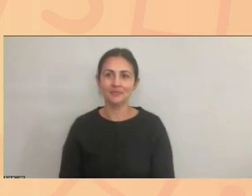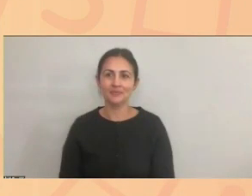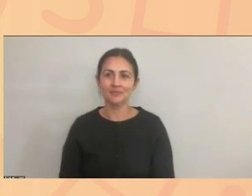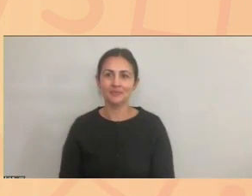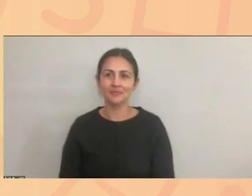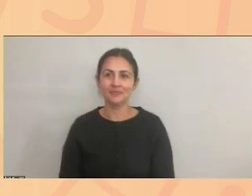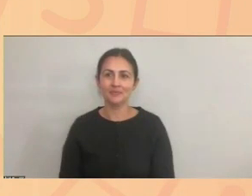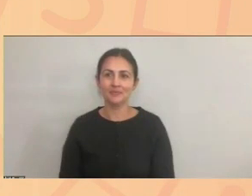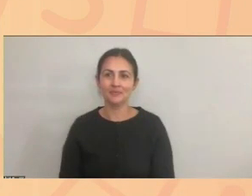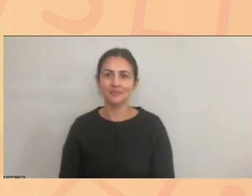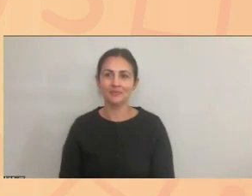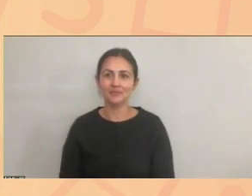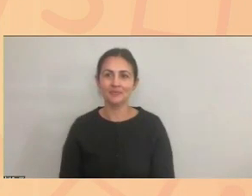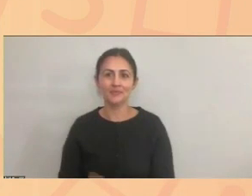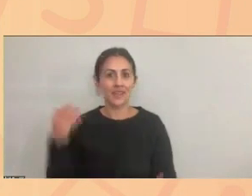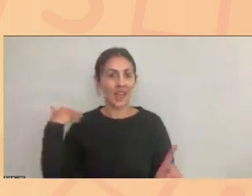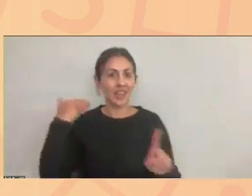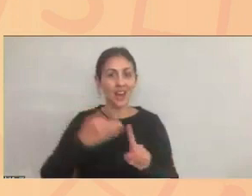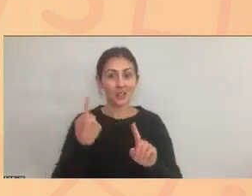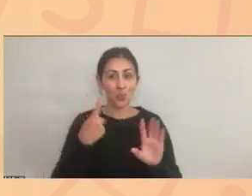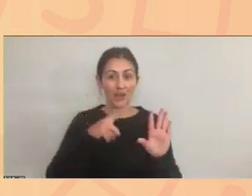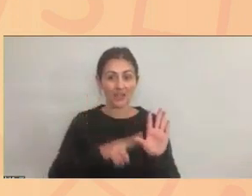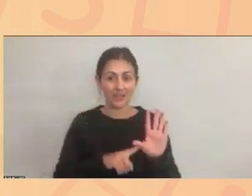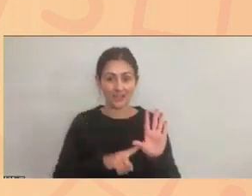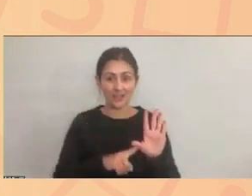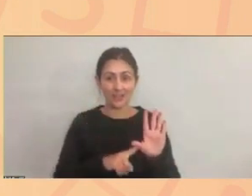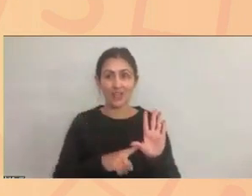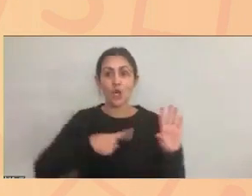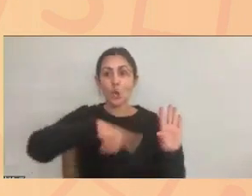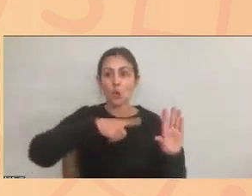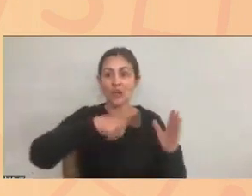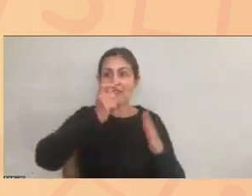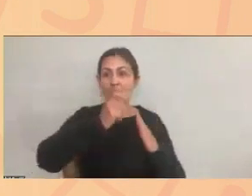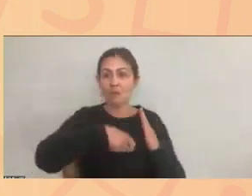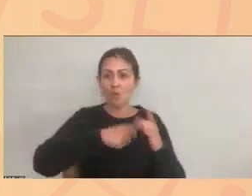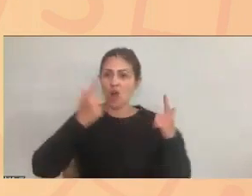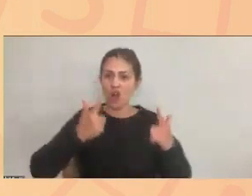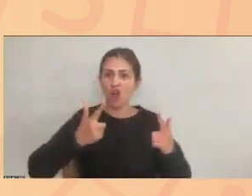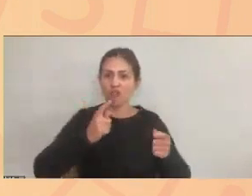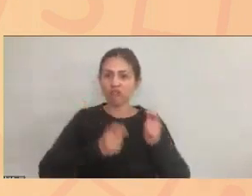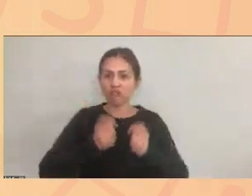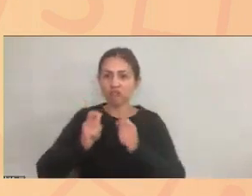Over in the last 12 months as well (UNKNOWN) has purchased a large collection of instruments, which I've advised them on.